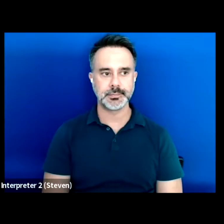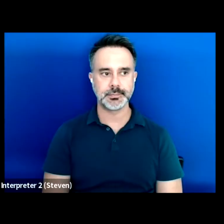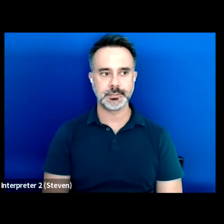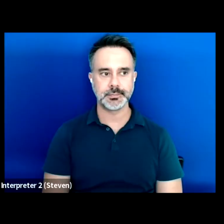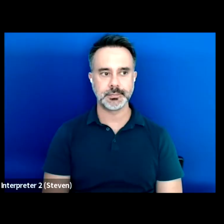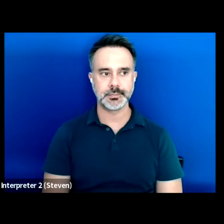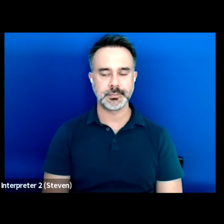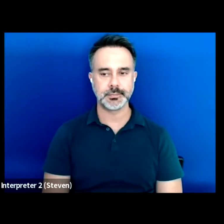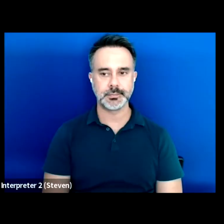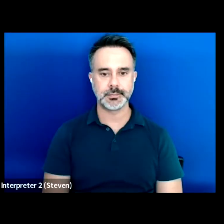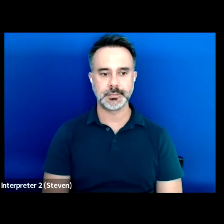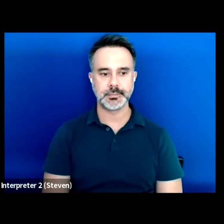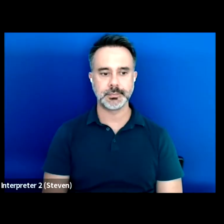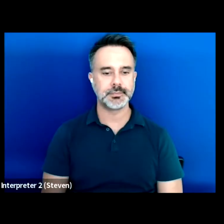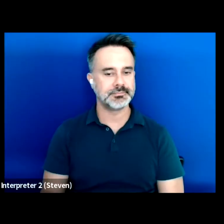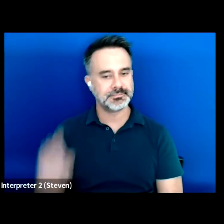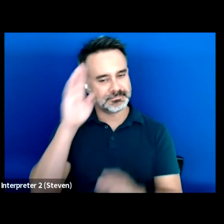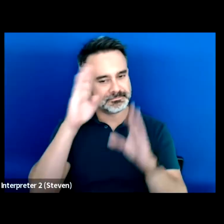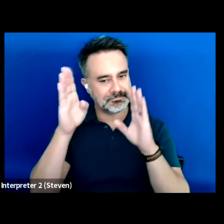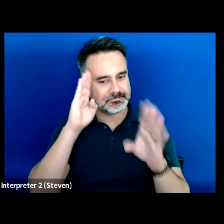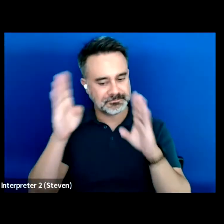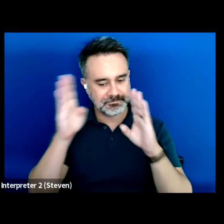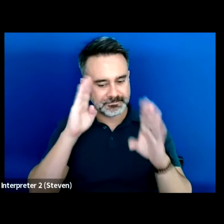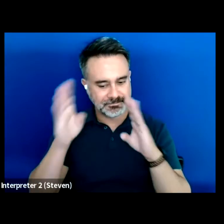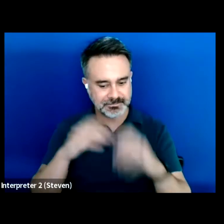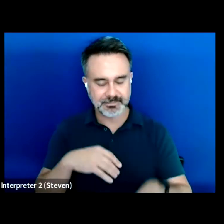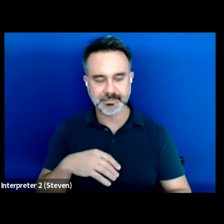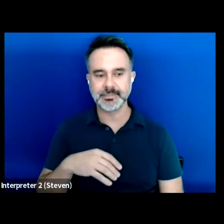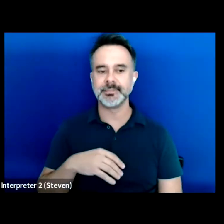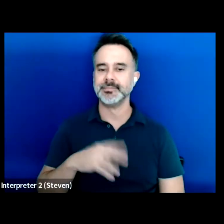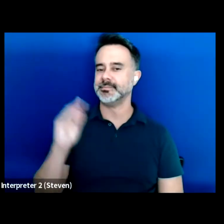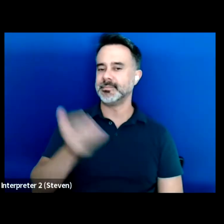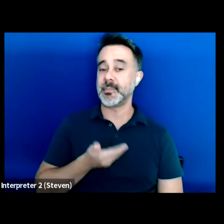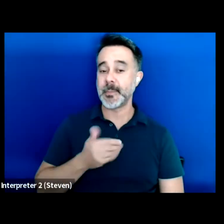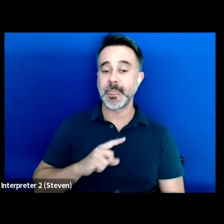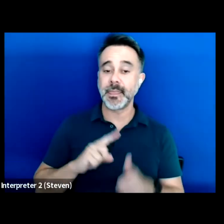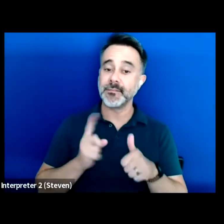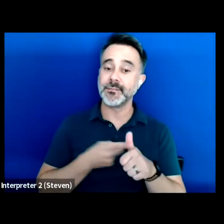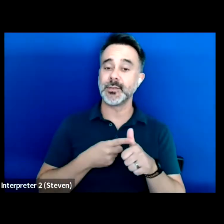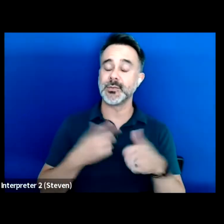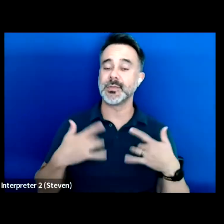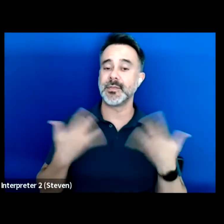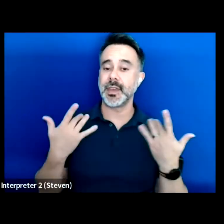but if you prefer a more customized option, a slightly more reliable option,